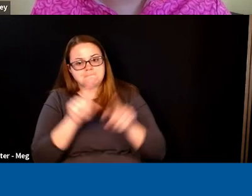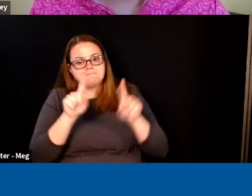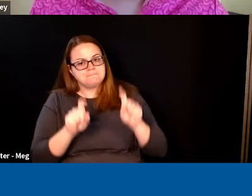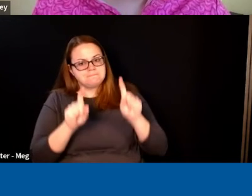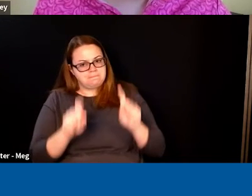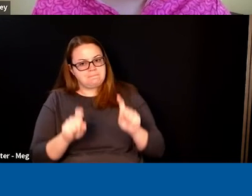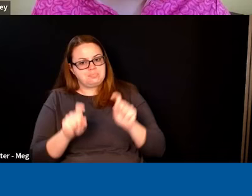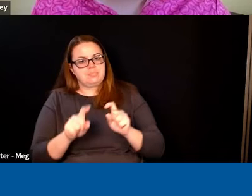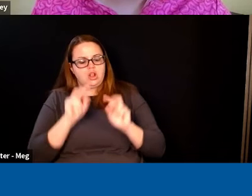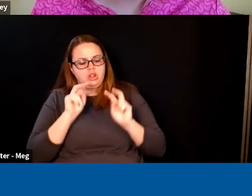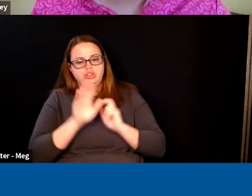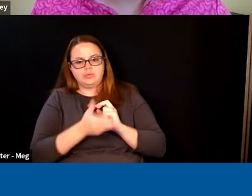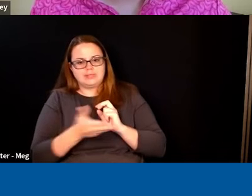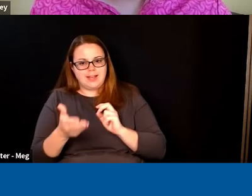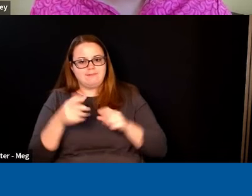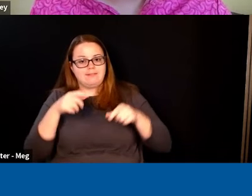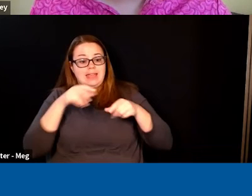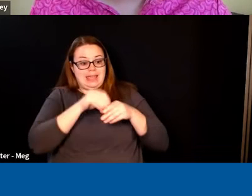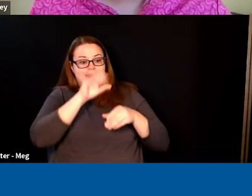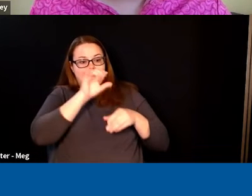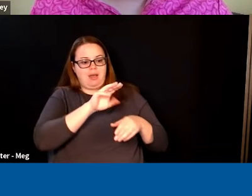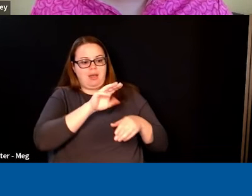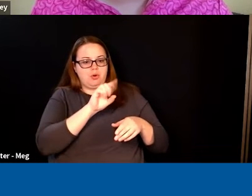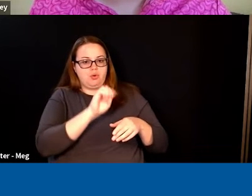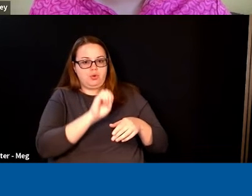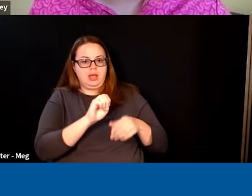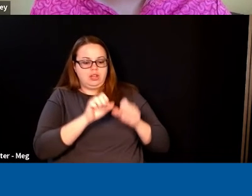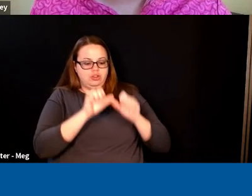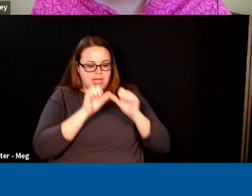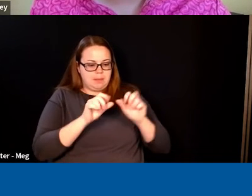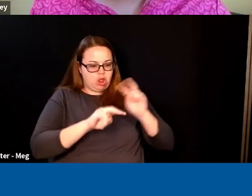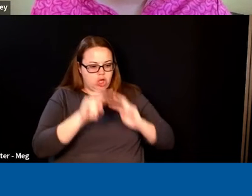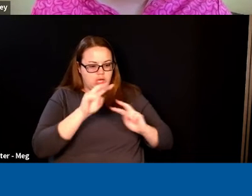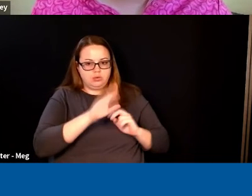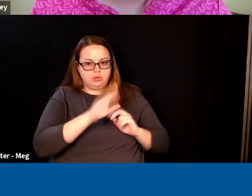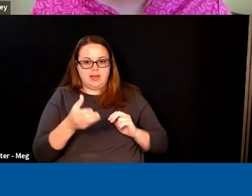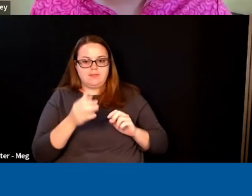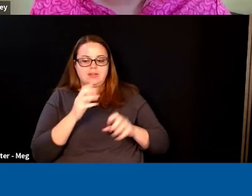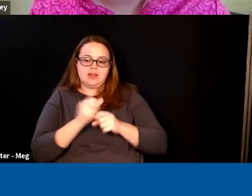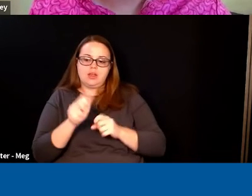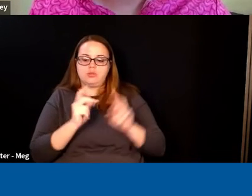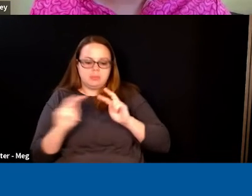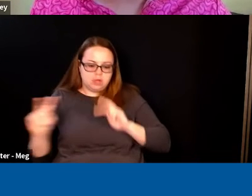you look at your stuff in these modes and then you keep looking at your stuff in this modes and you get other people to do it and you normalize doing it